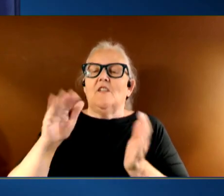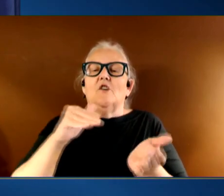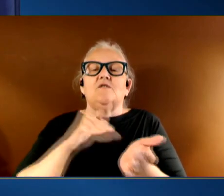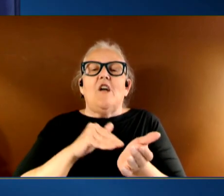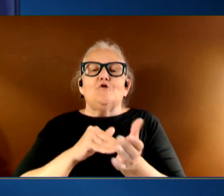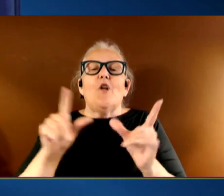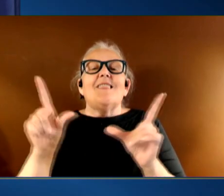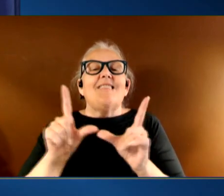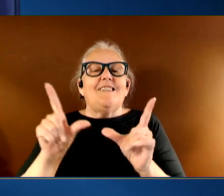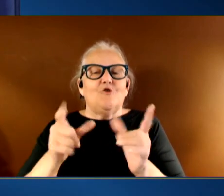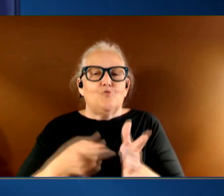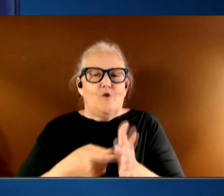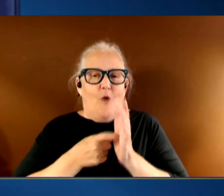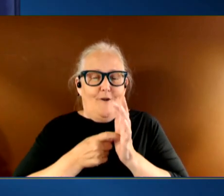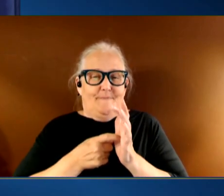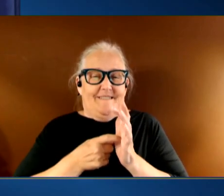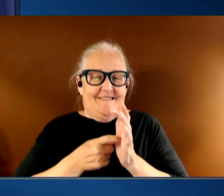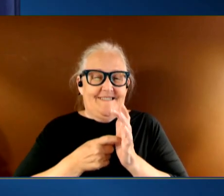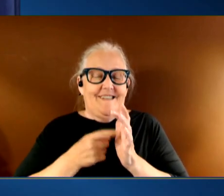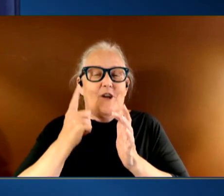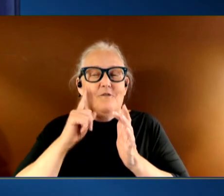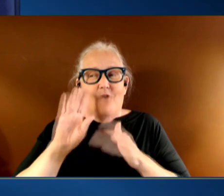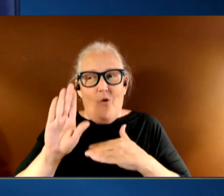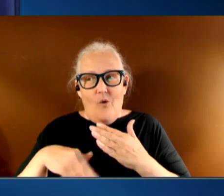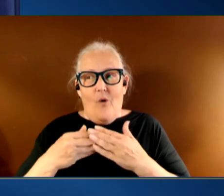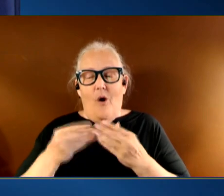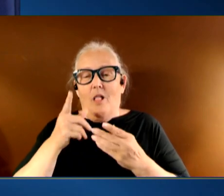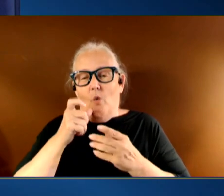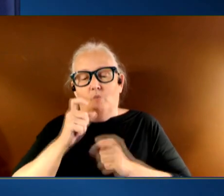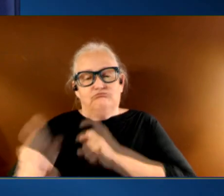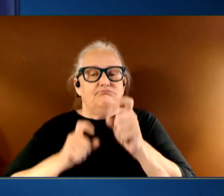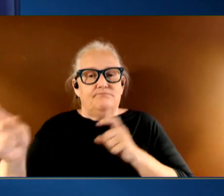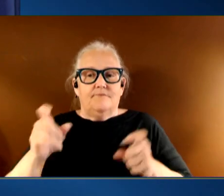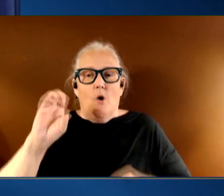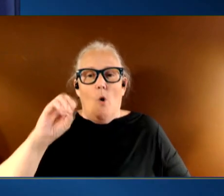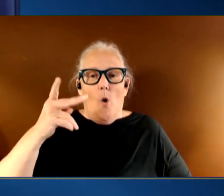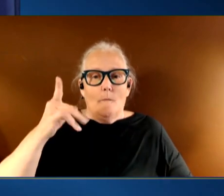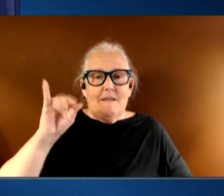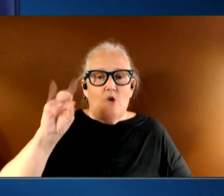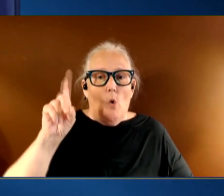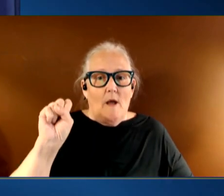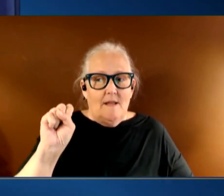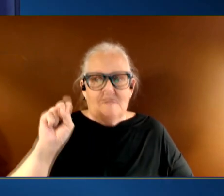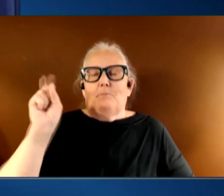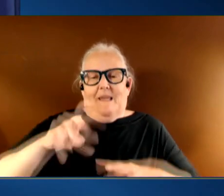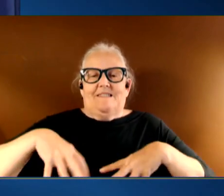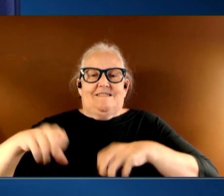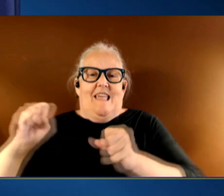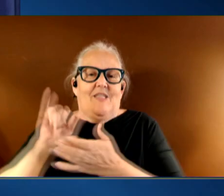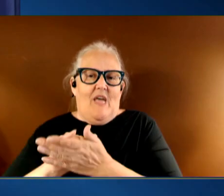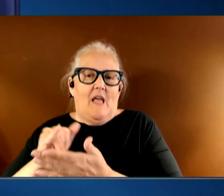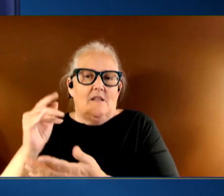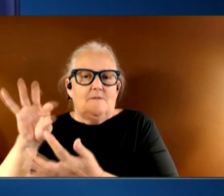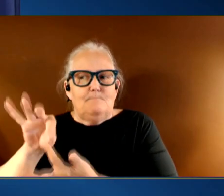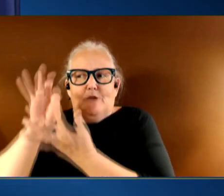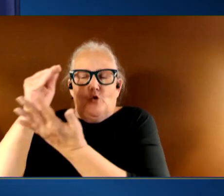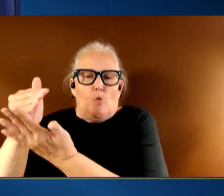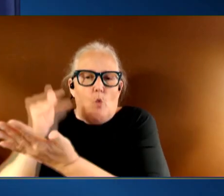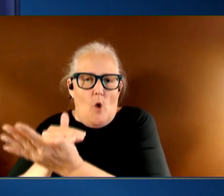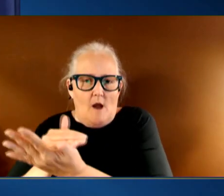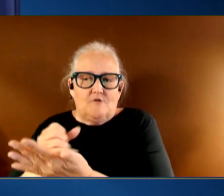providers take an opioid CME course. And so, we've been working with the opioid resource network and